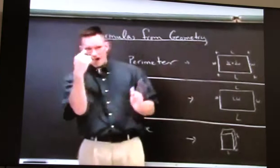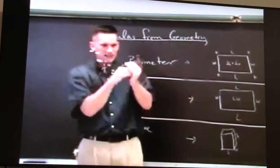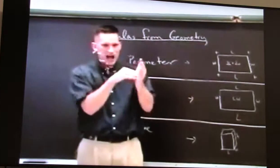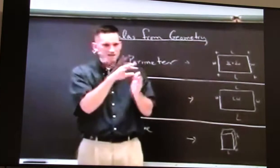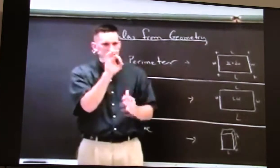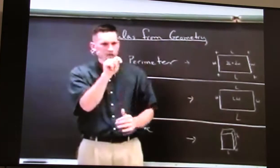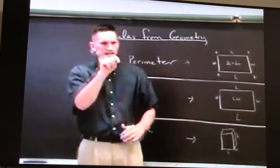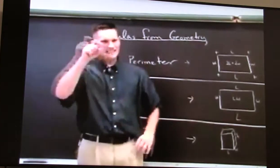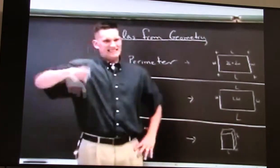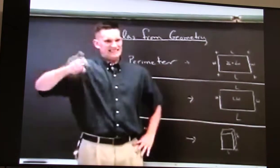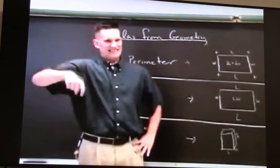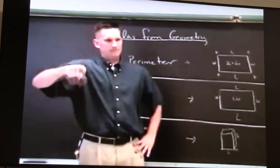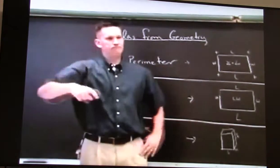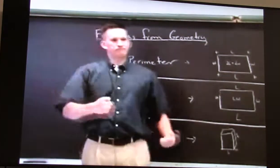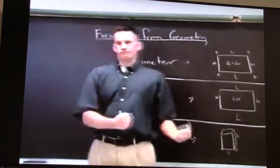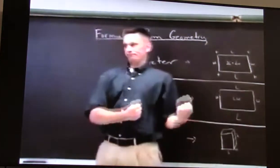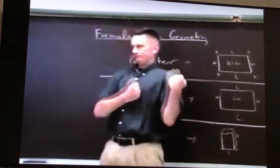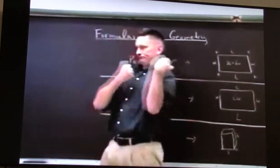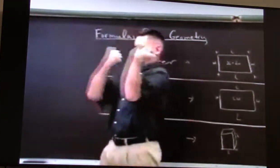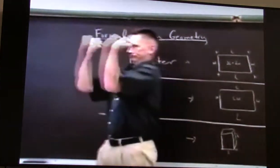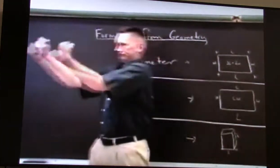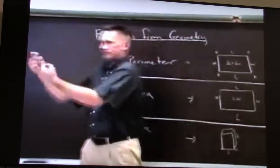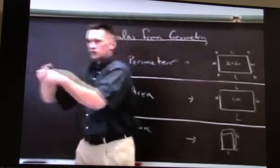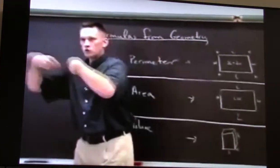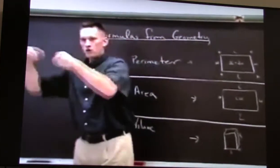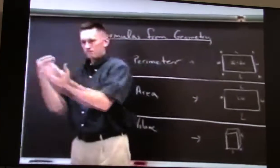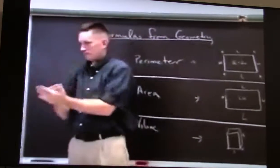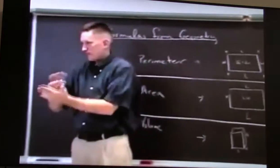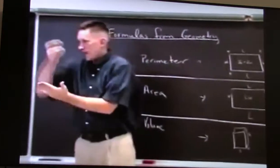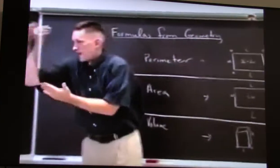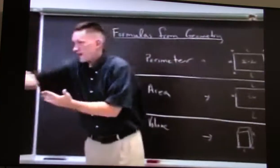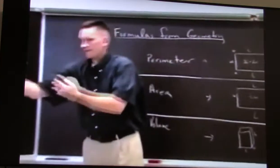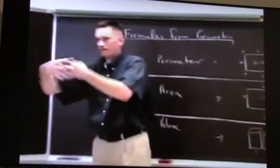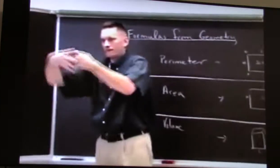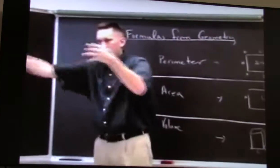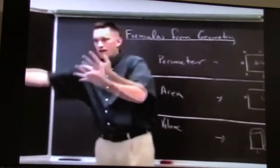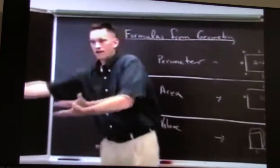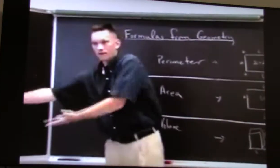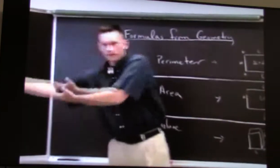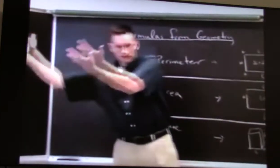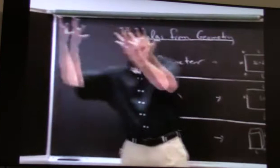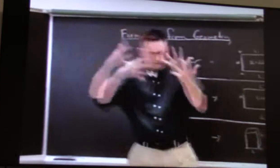So you take all the sides that you are needing and add them up together, that shows you how